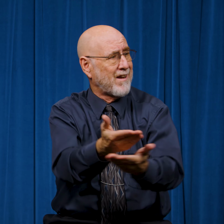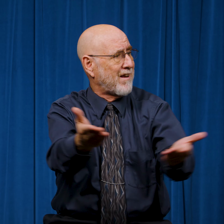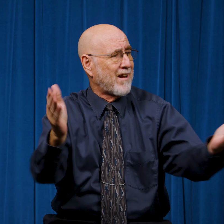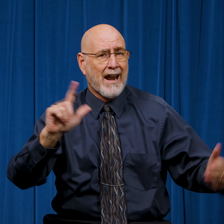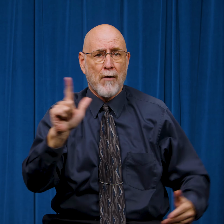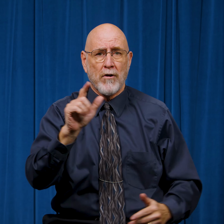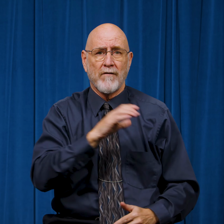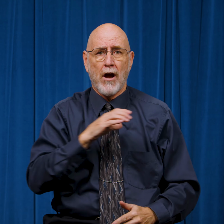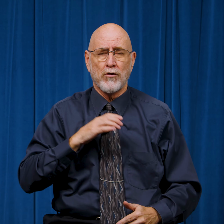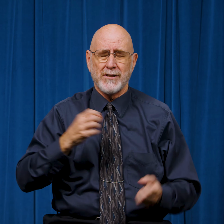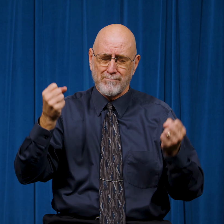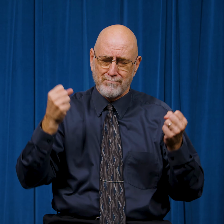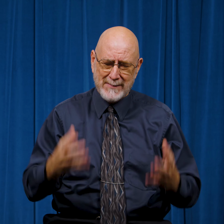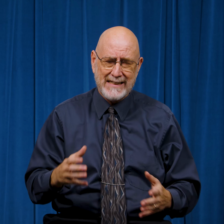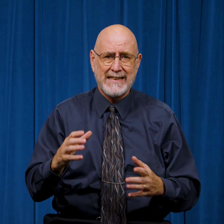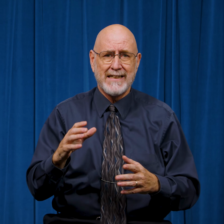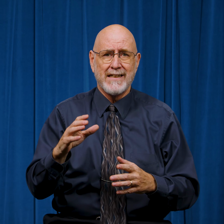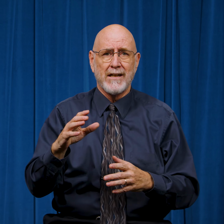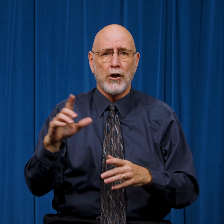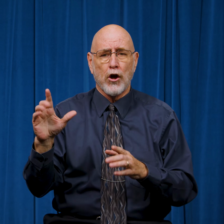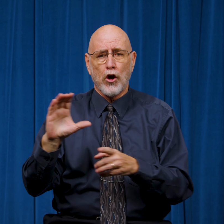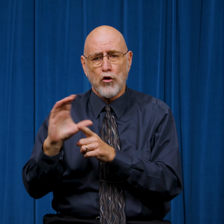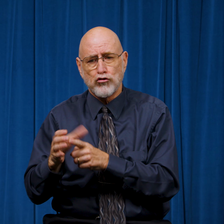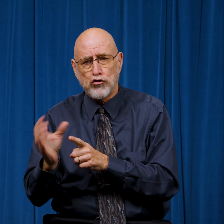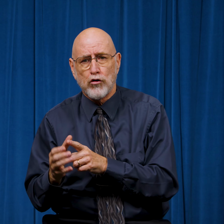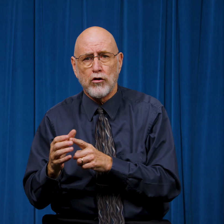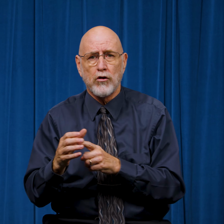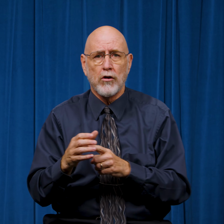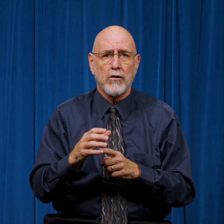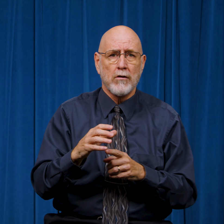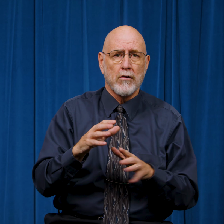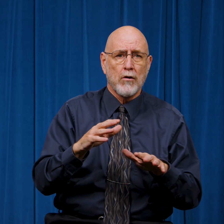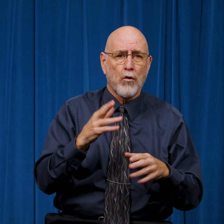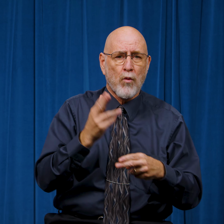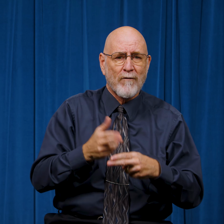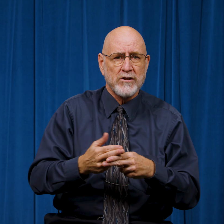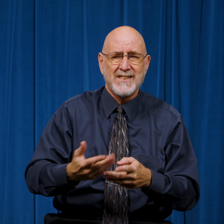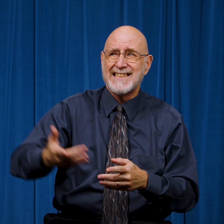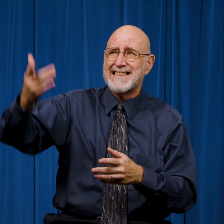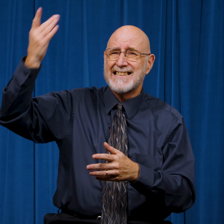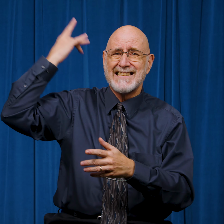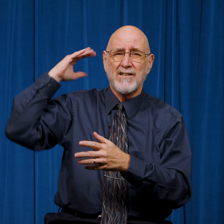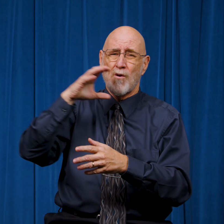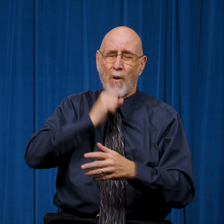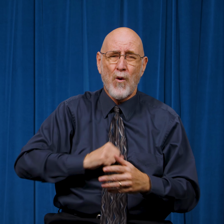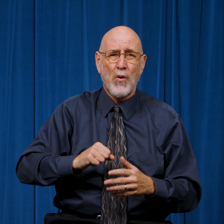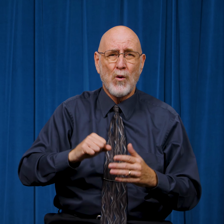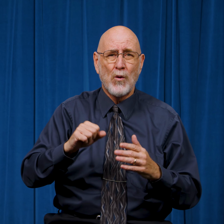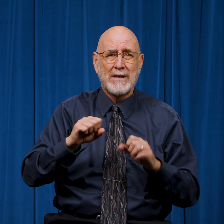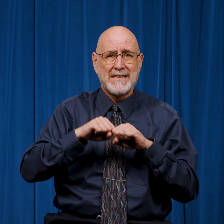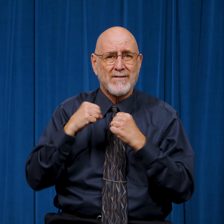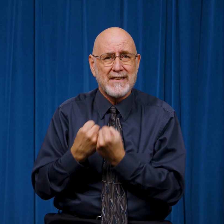there are many cultural and historical references extending back to ancient civilizations like Greece and Rome and Egypt,